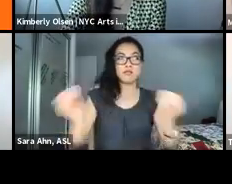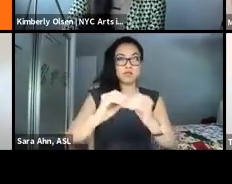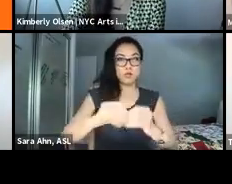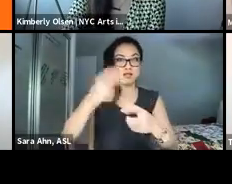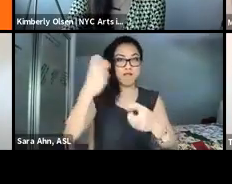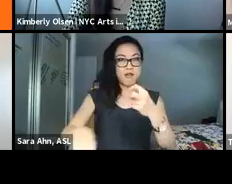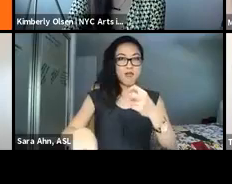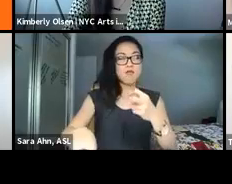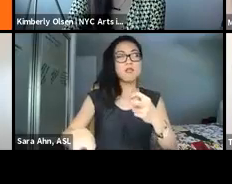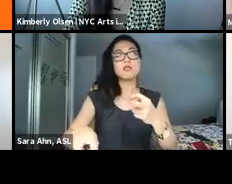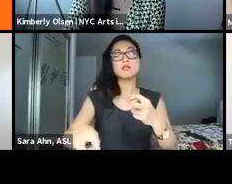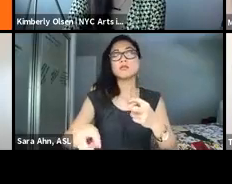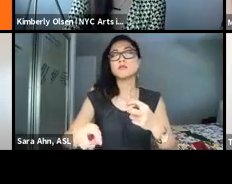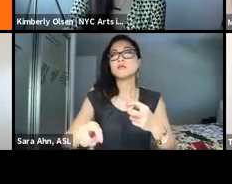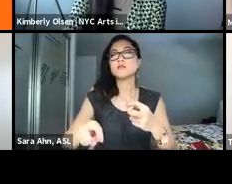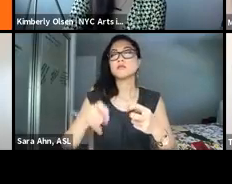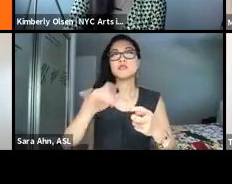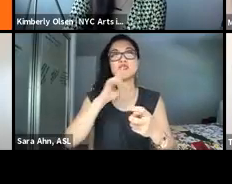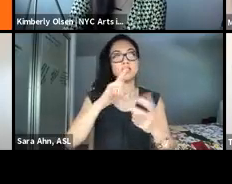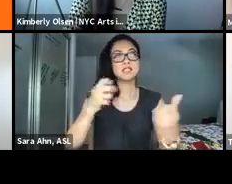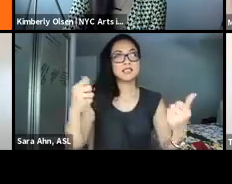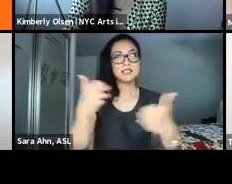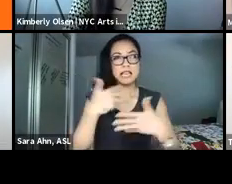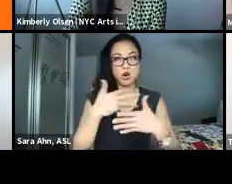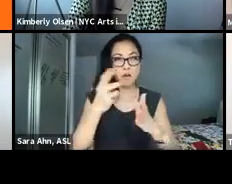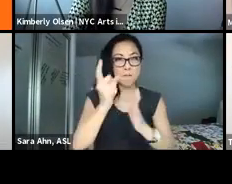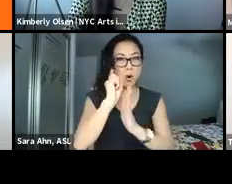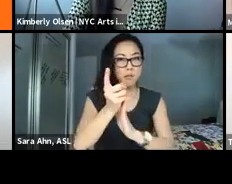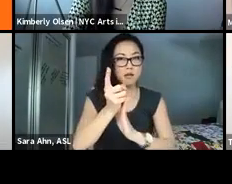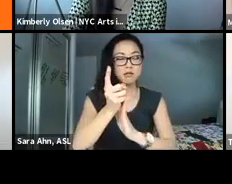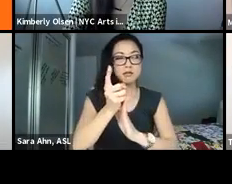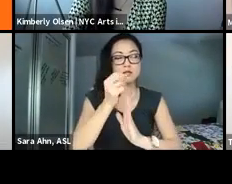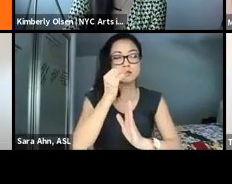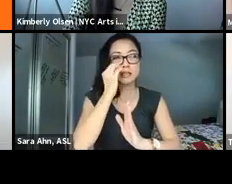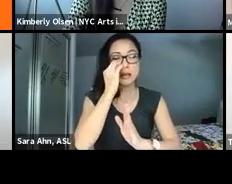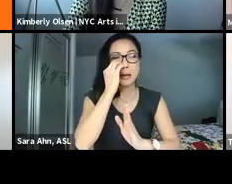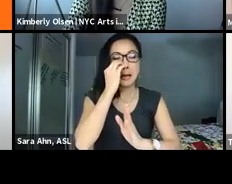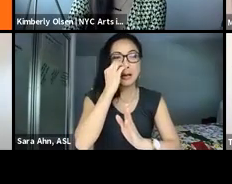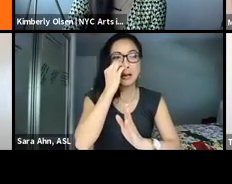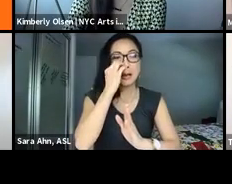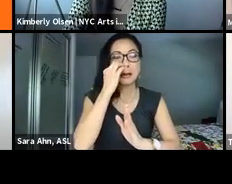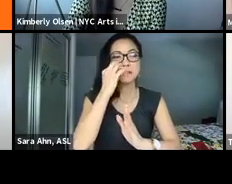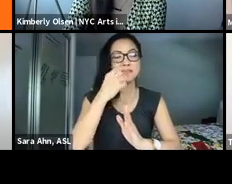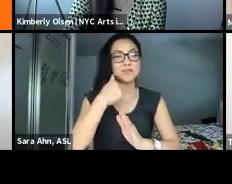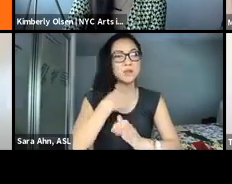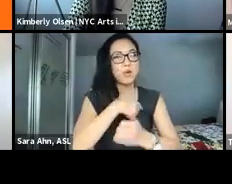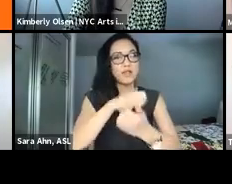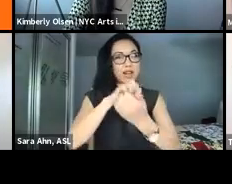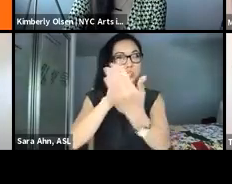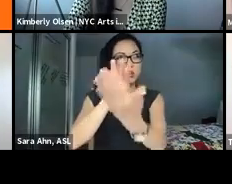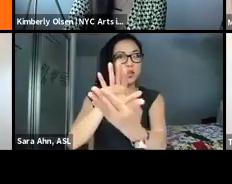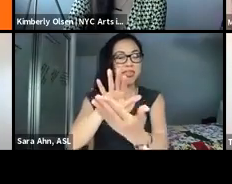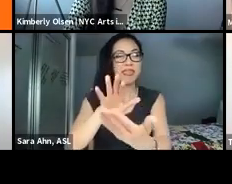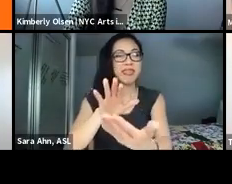want to connect with their students. It is a balancing act and you mentioned